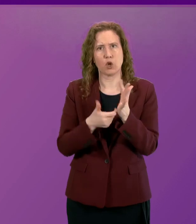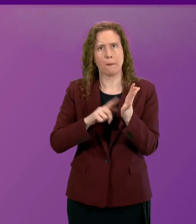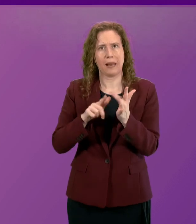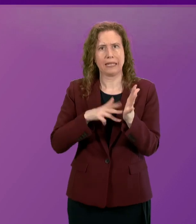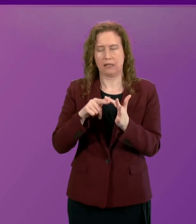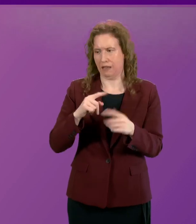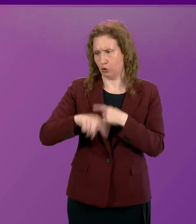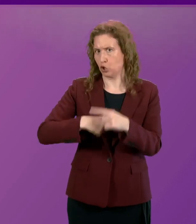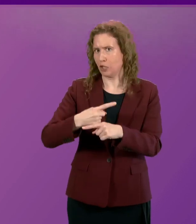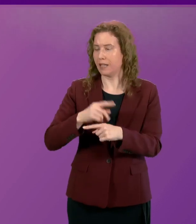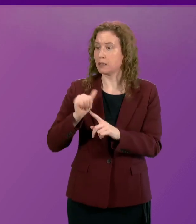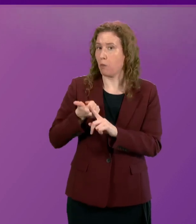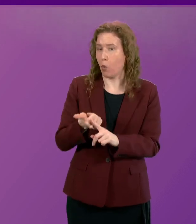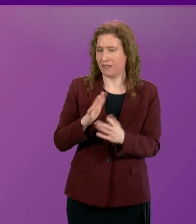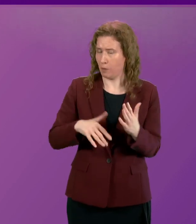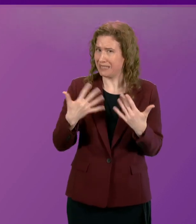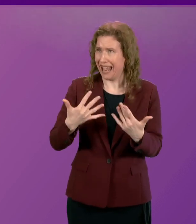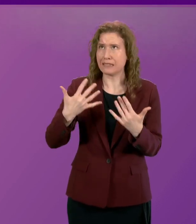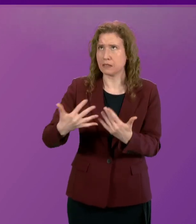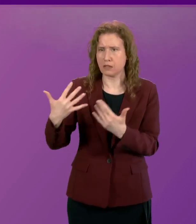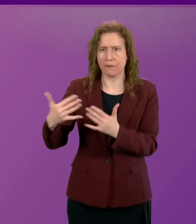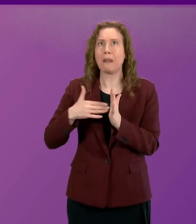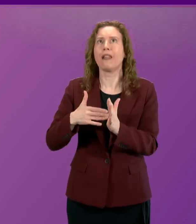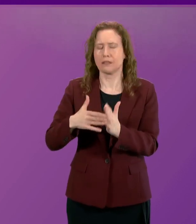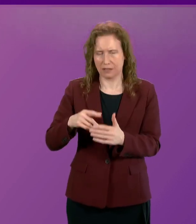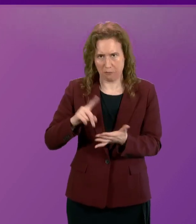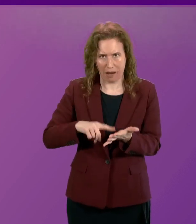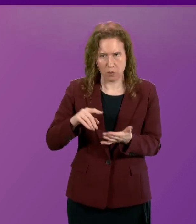which have been supported by tens of millions of pounds of Scottish Government investment.